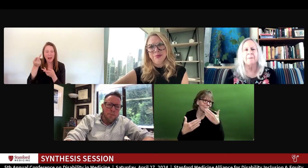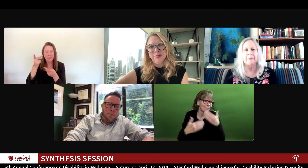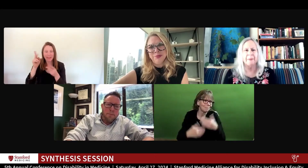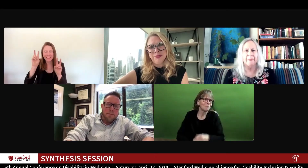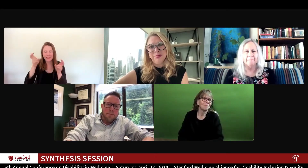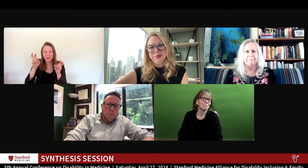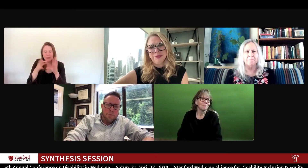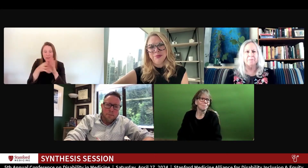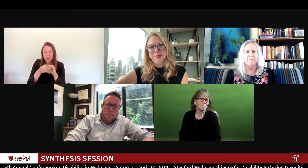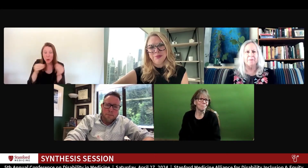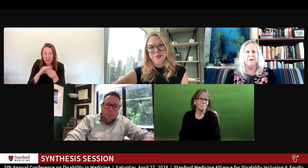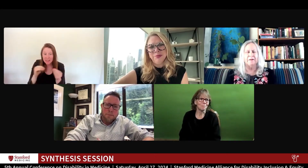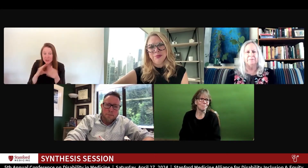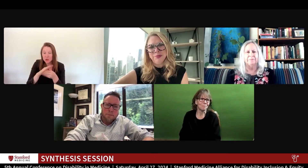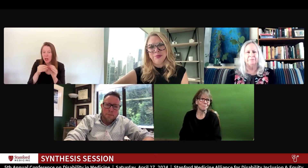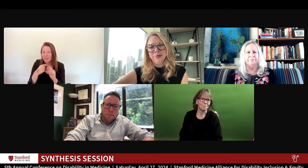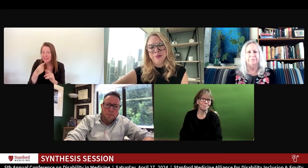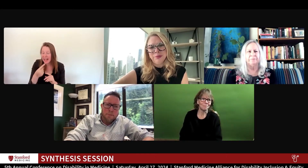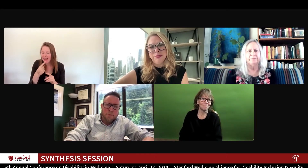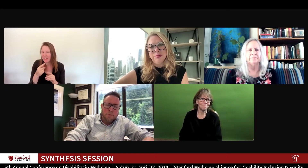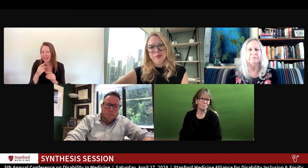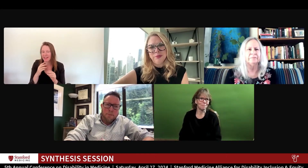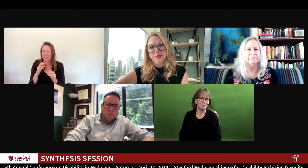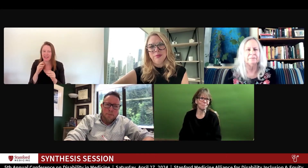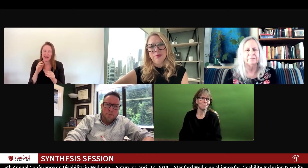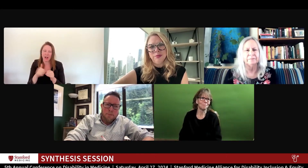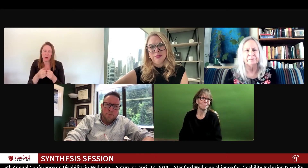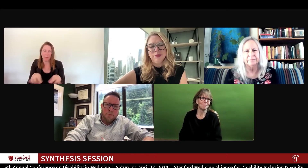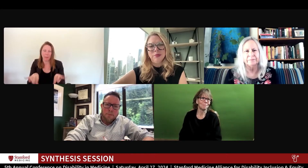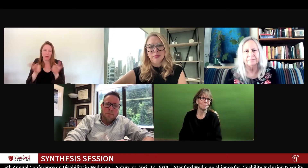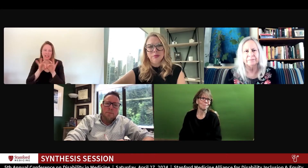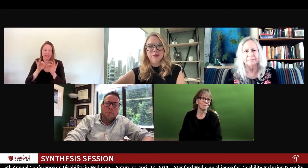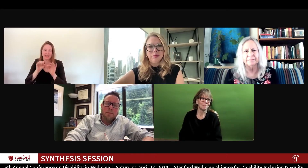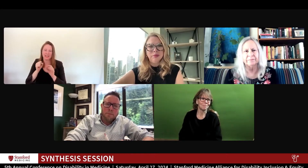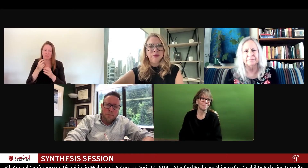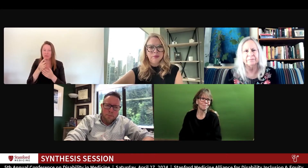Alina Engelman: Thank you so much for bringing up the issue of storytelling and stories and how